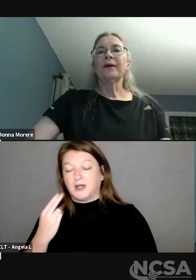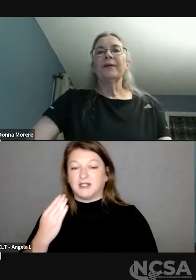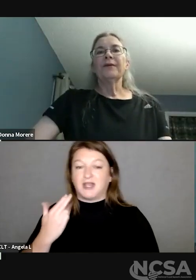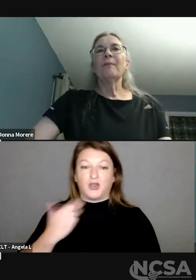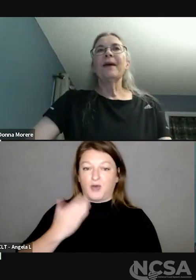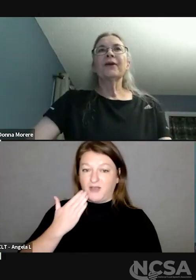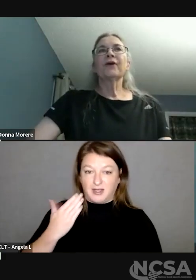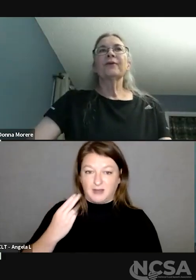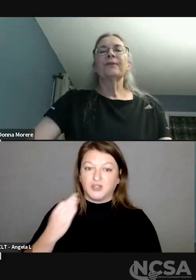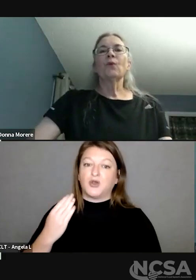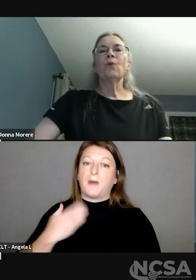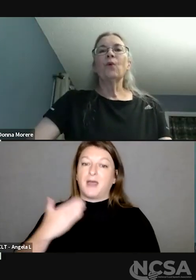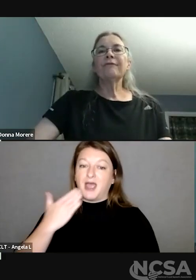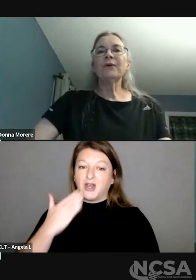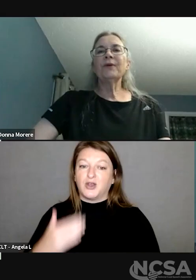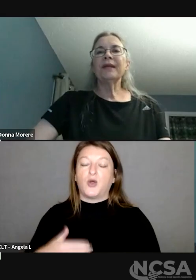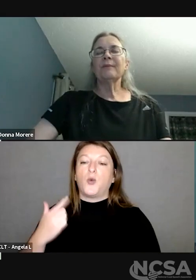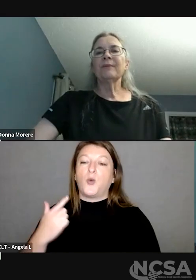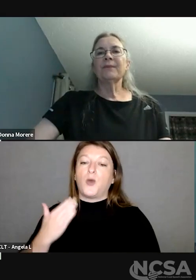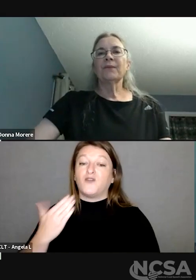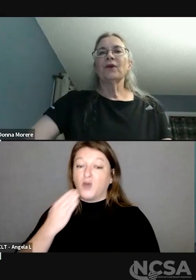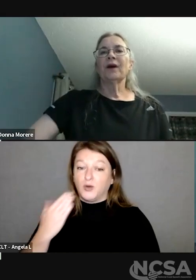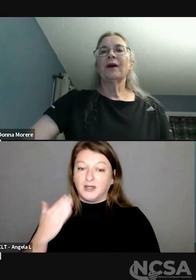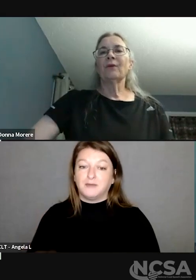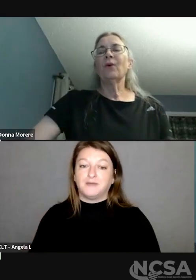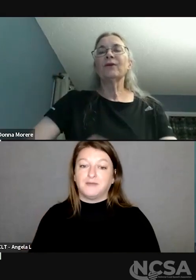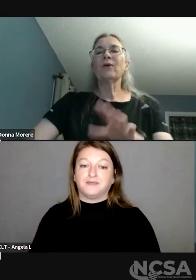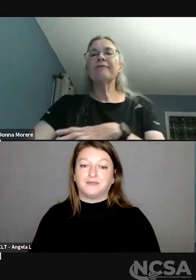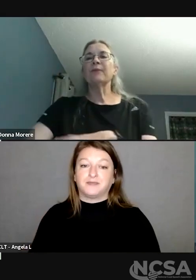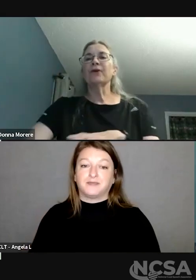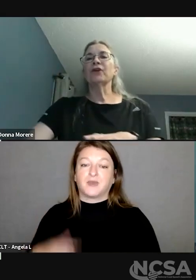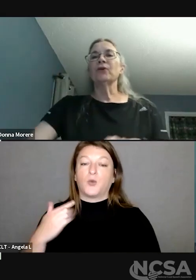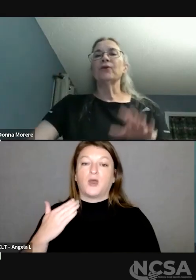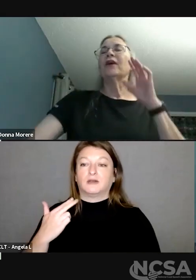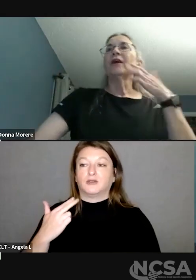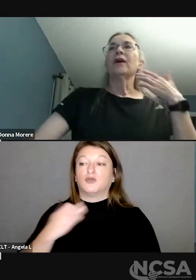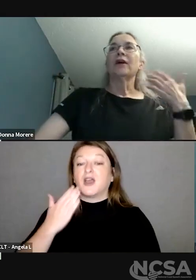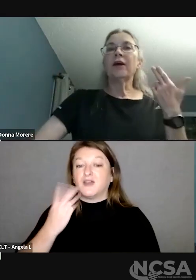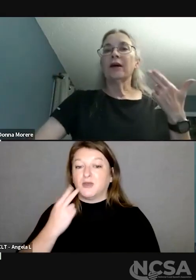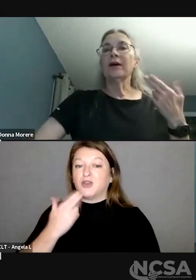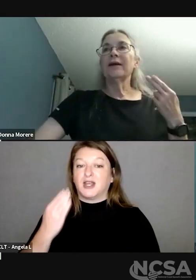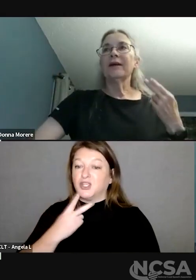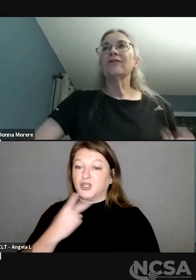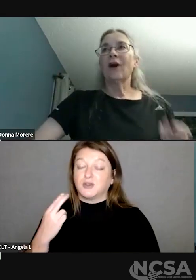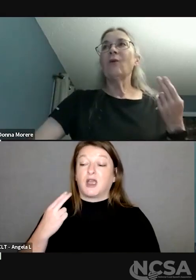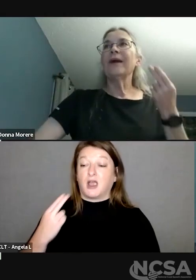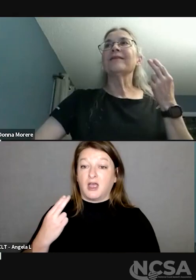So, no matter what phoneme what grapheme you're gonna use is/k/ always /k/